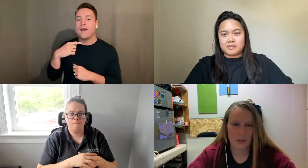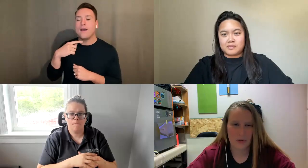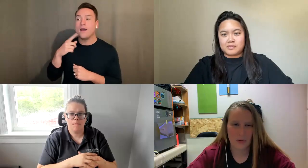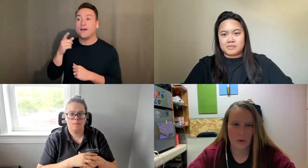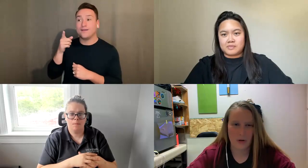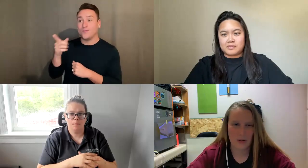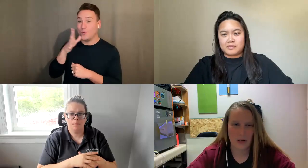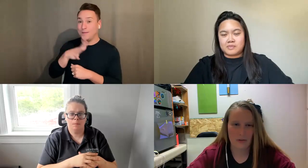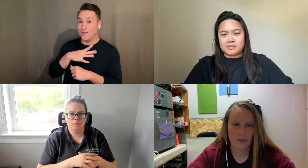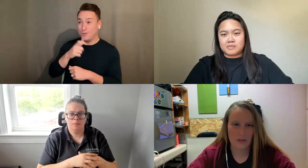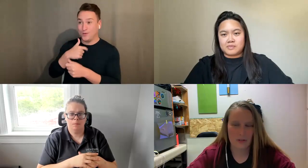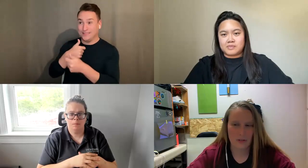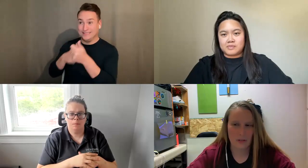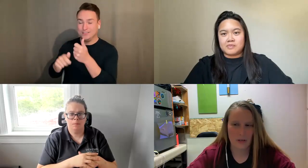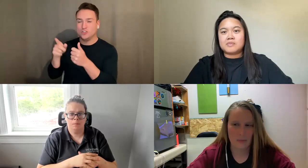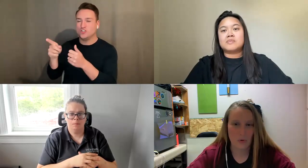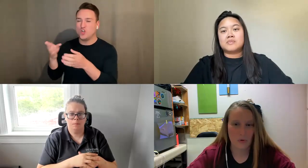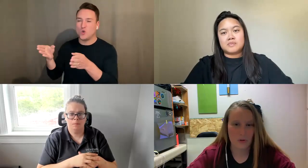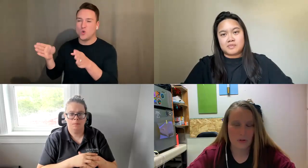the store and left and moved.